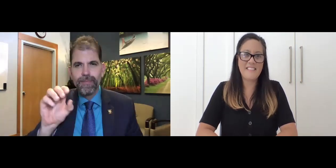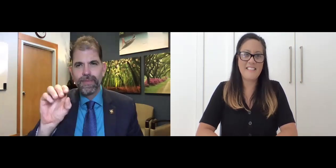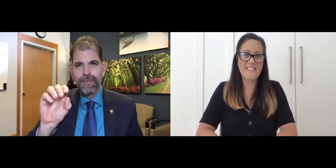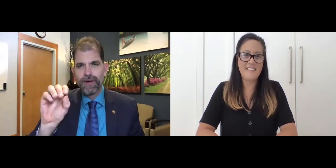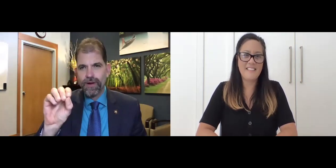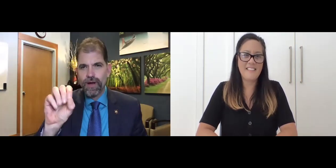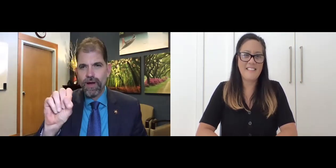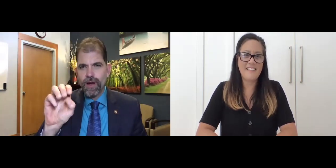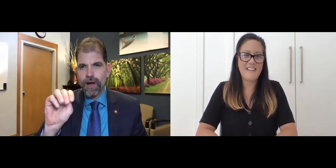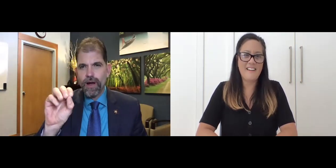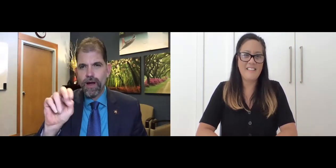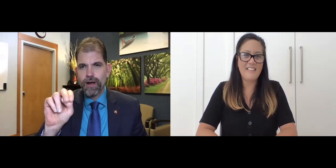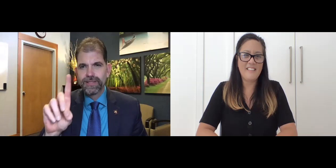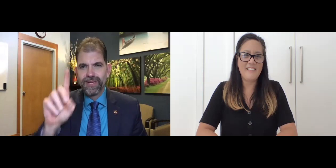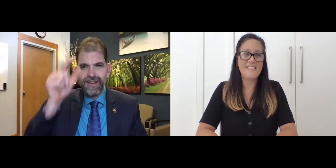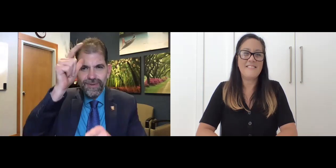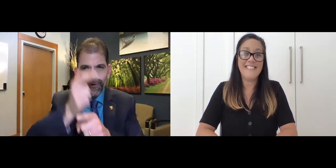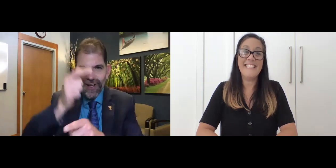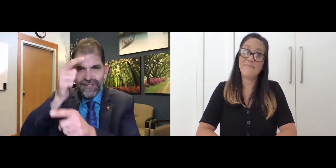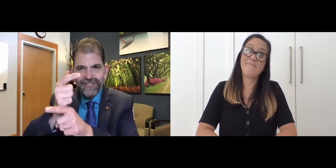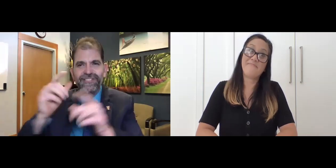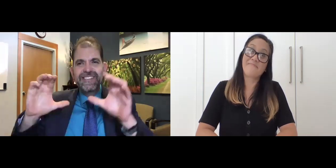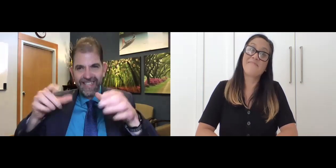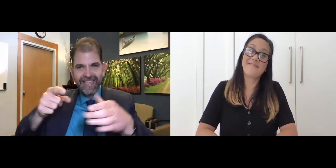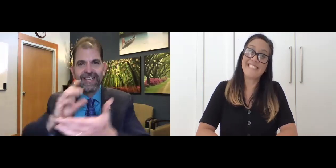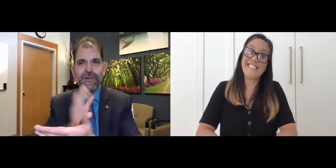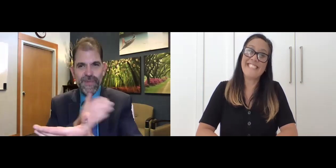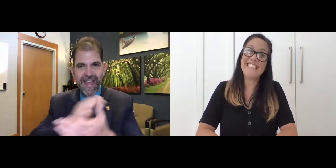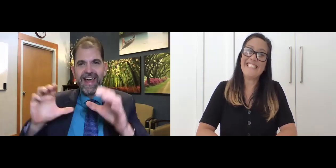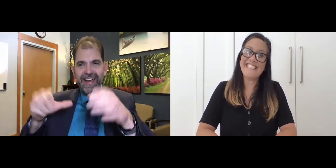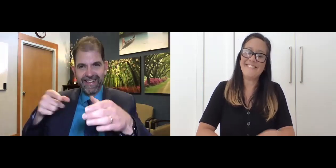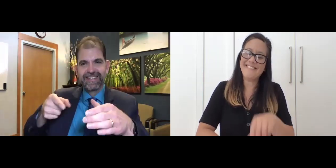recognize this name, you know the Osmond family or the Osmond brothers?